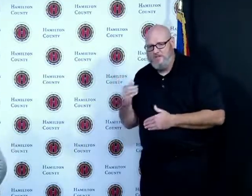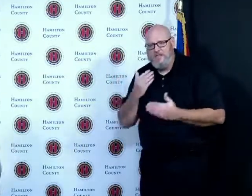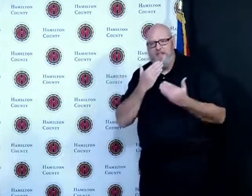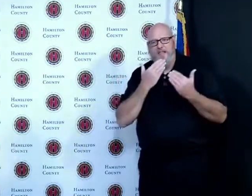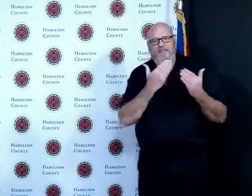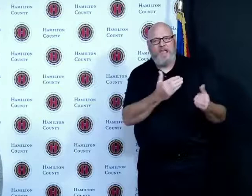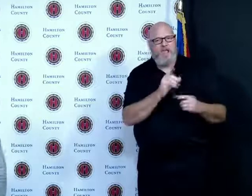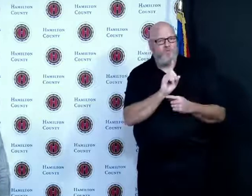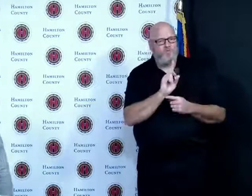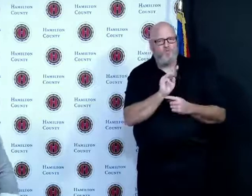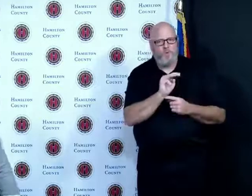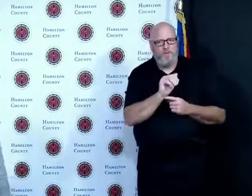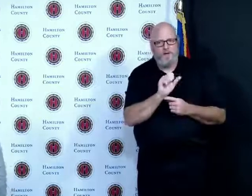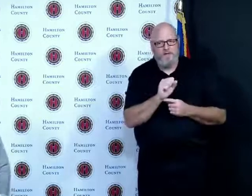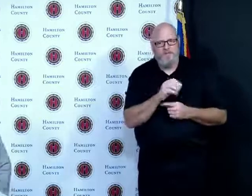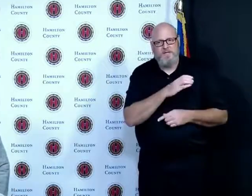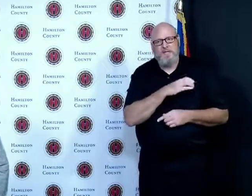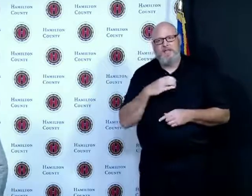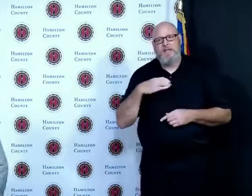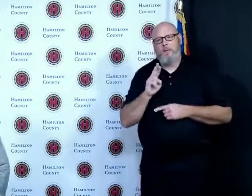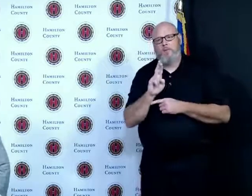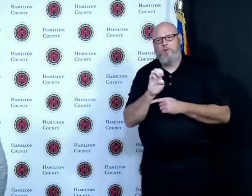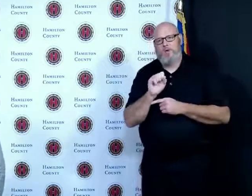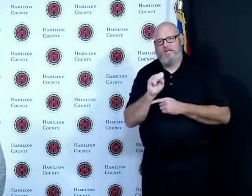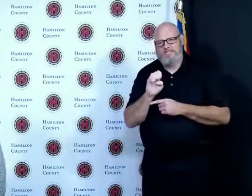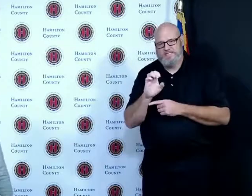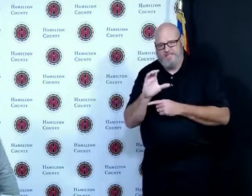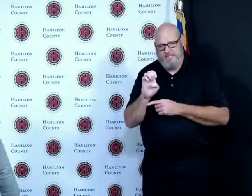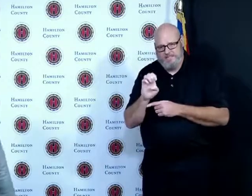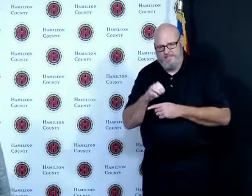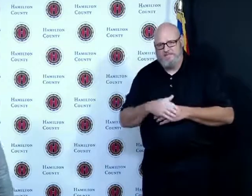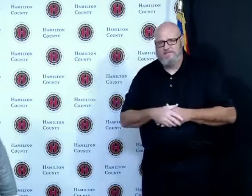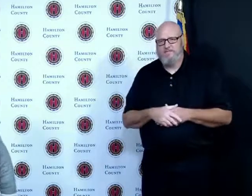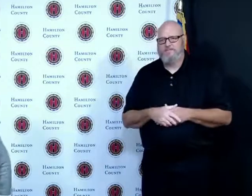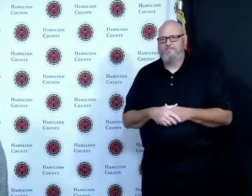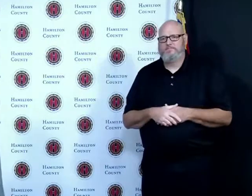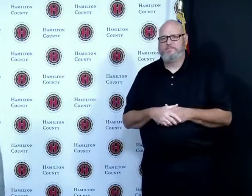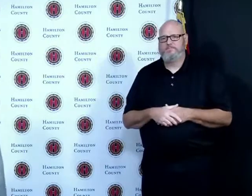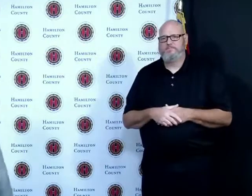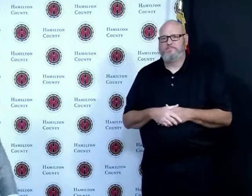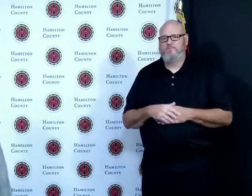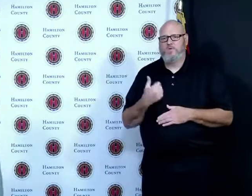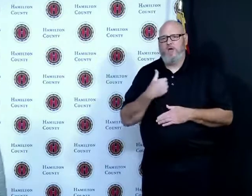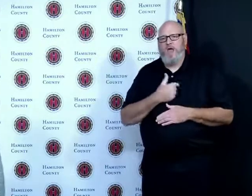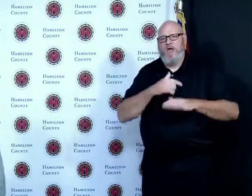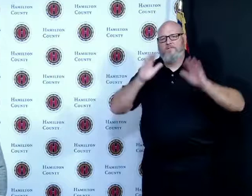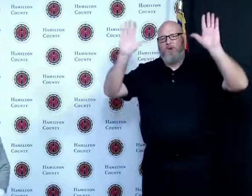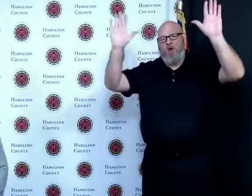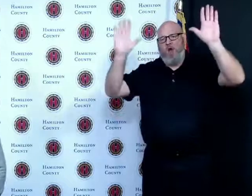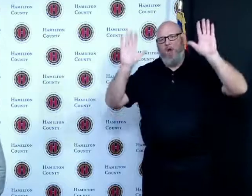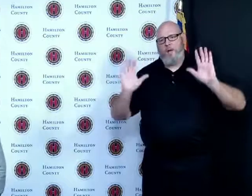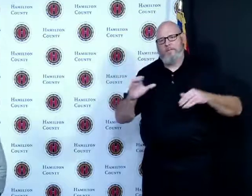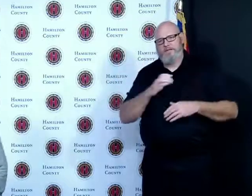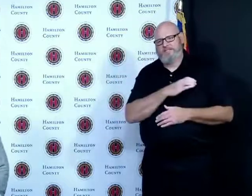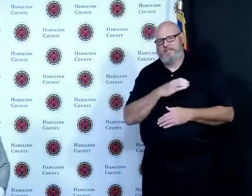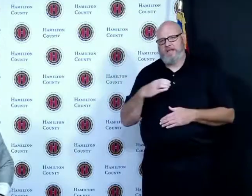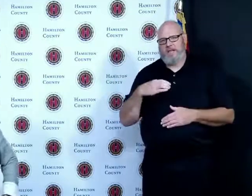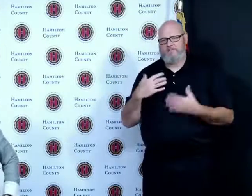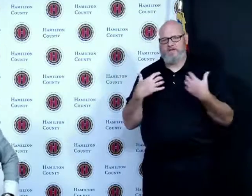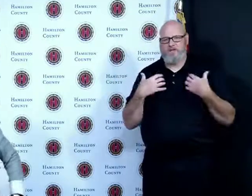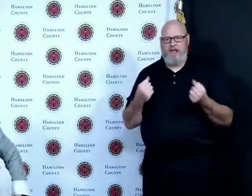Reece and we are very fortunate to have an awesome Commissioner of health and Greg Kesterman I think